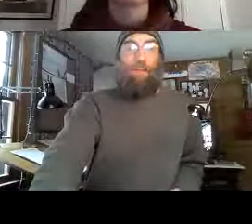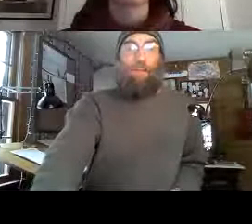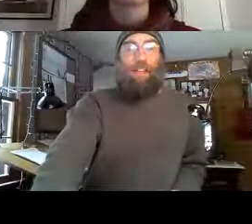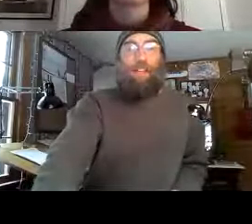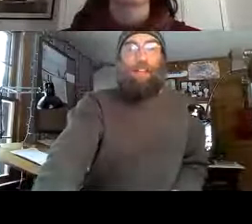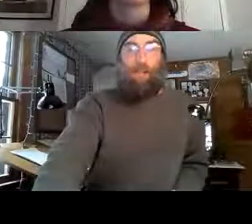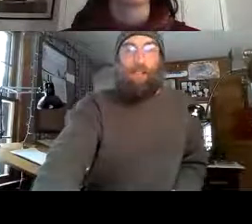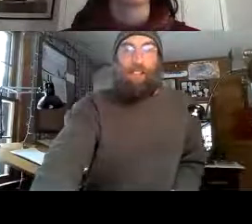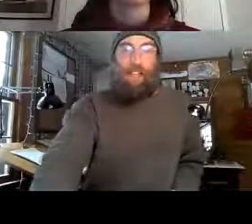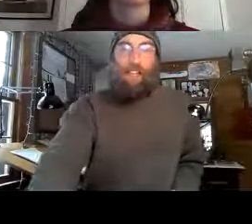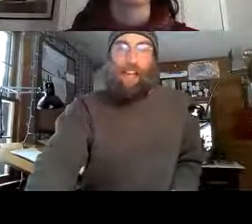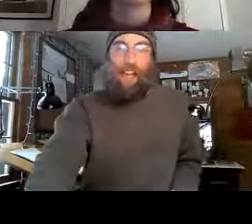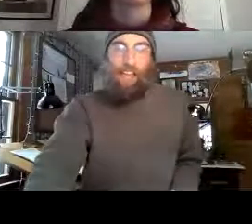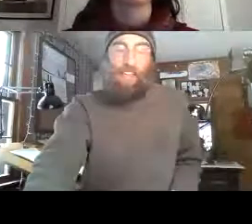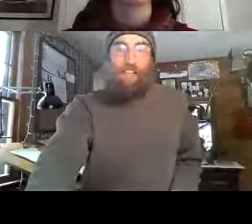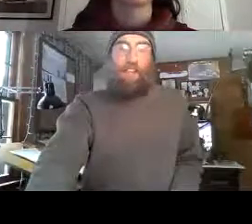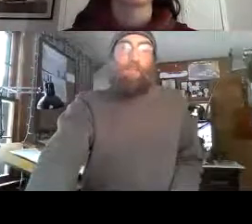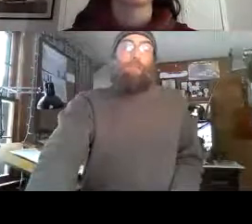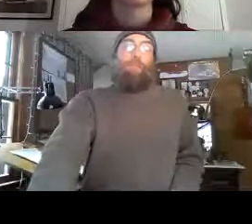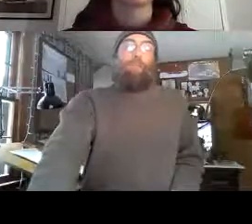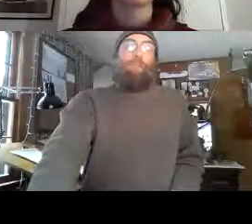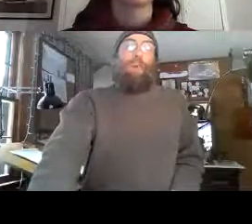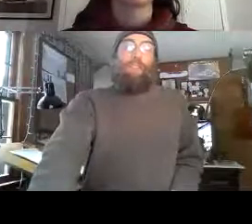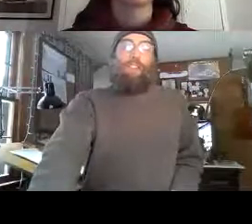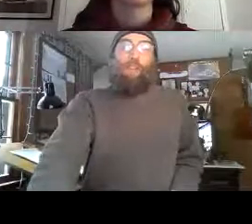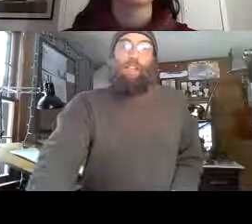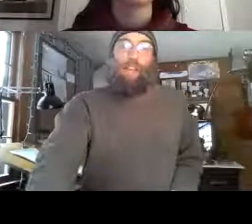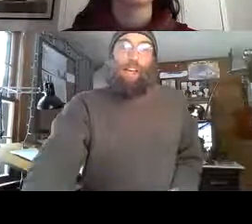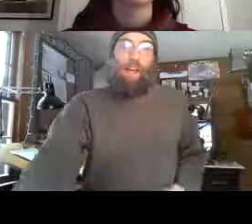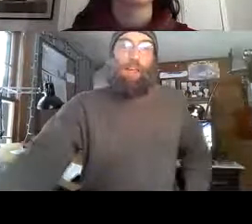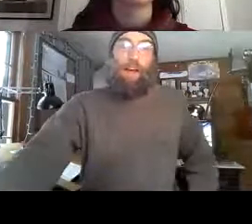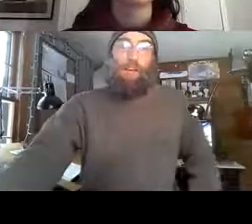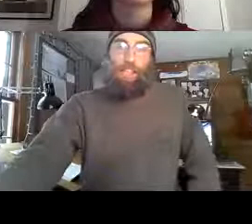then the next piece that I like to add in is: what else can we say about the